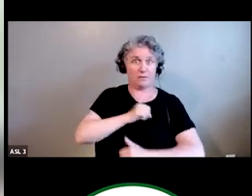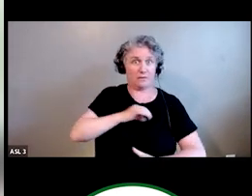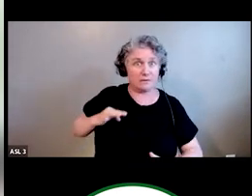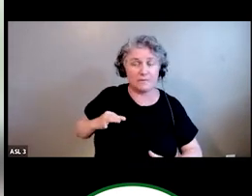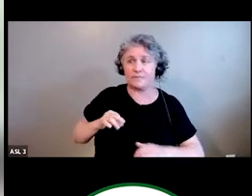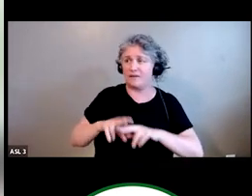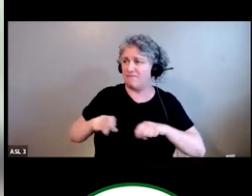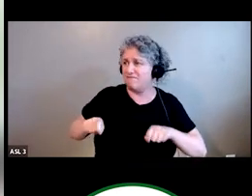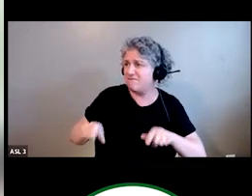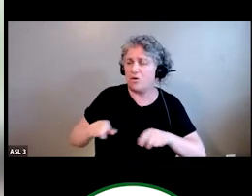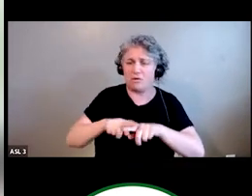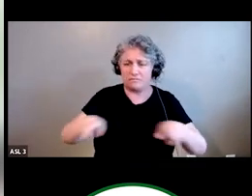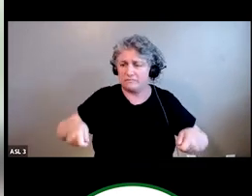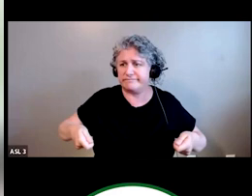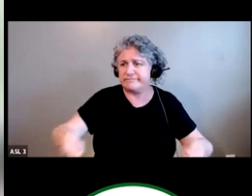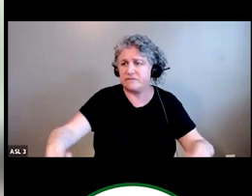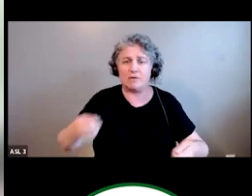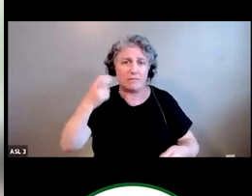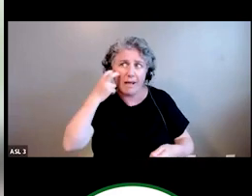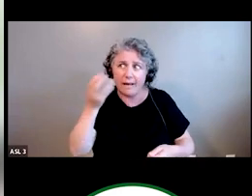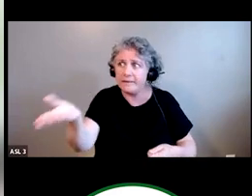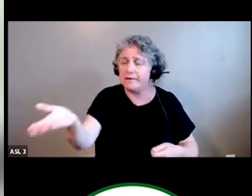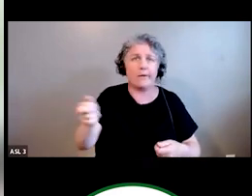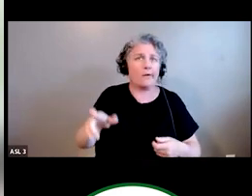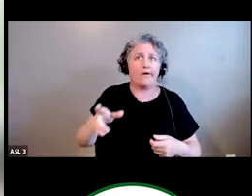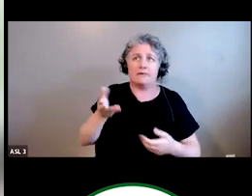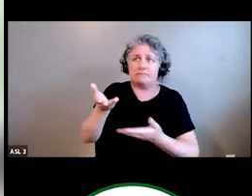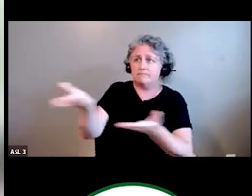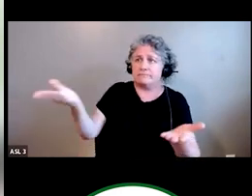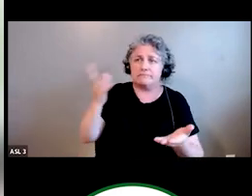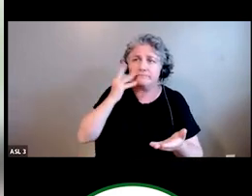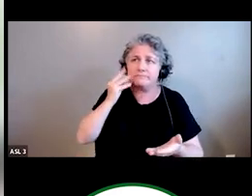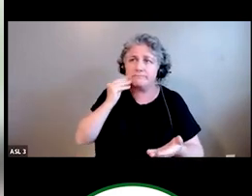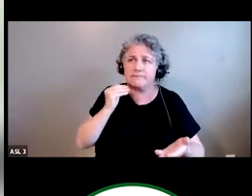disability than what our lived experiences are, we all of a sudden understand more of